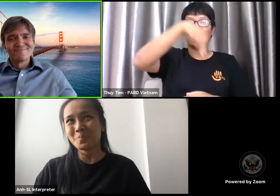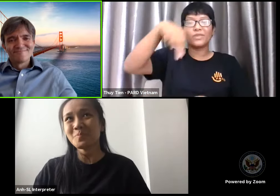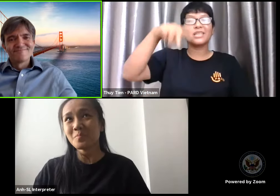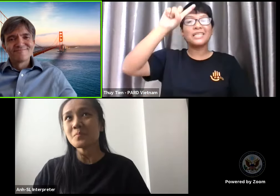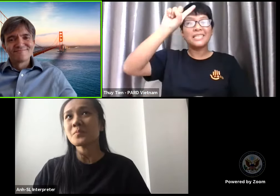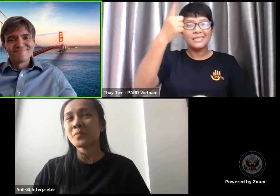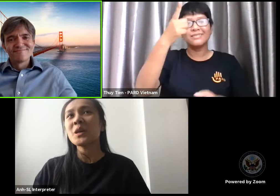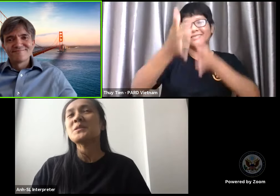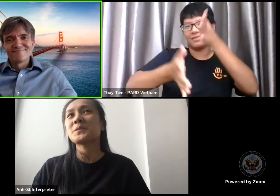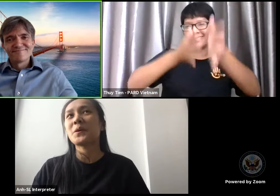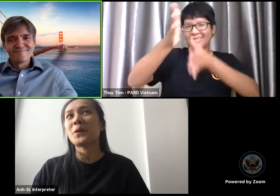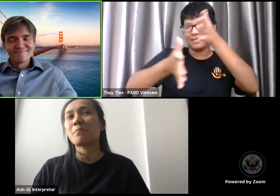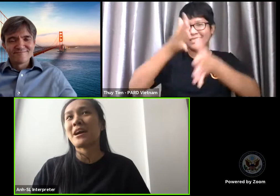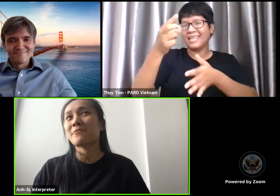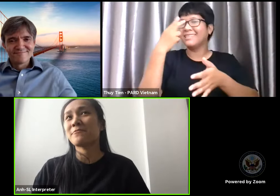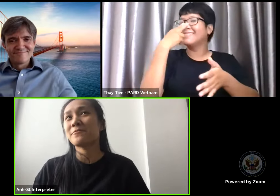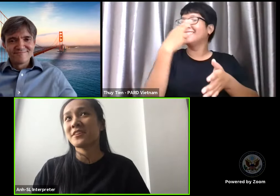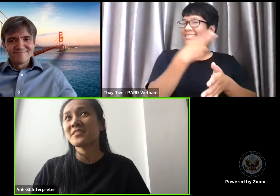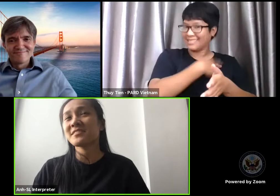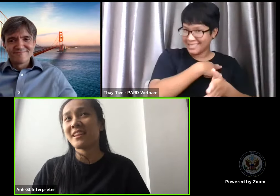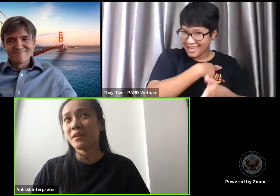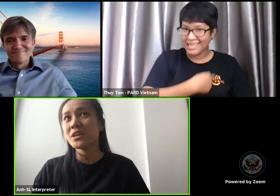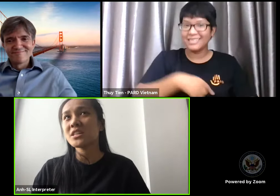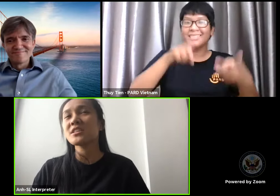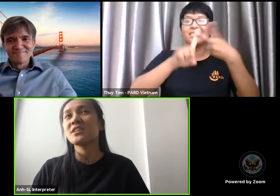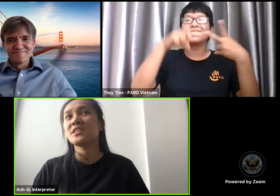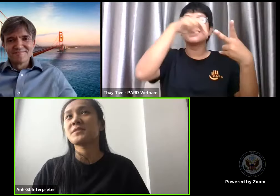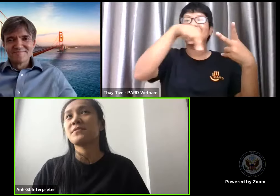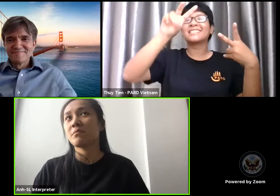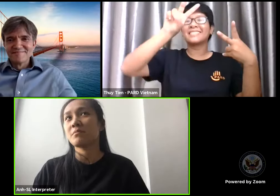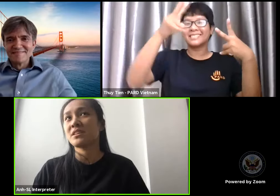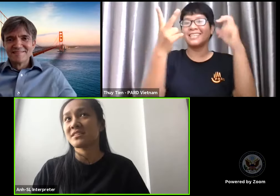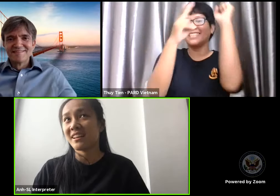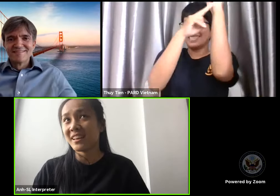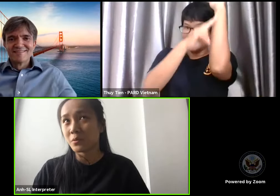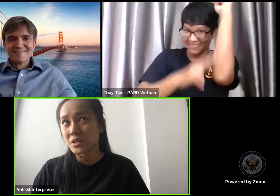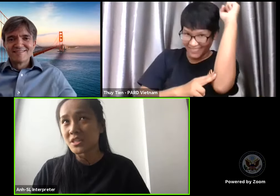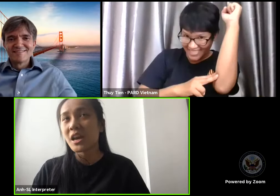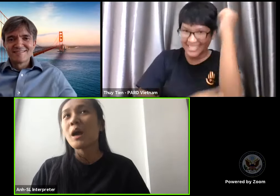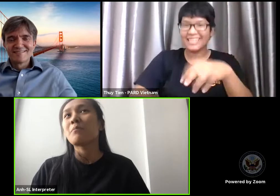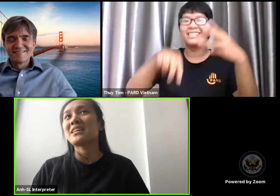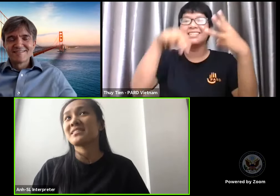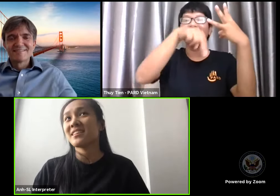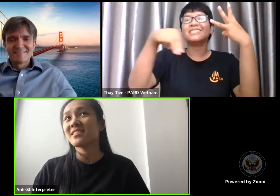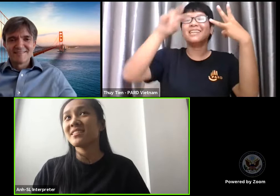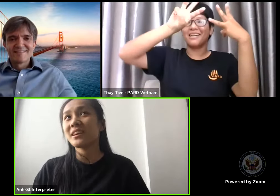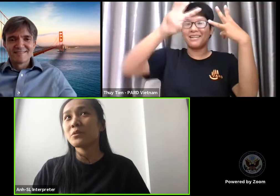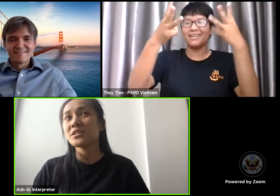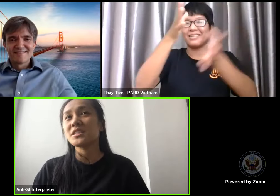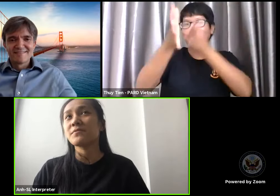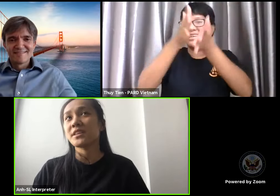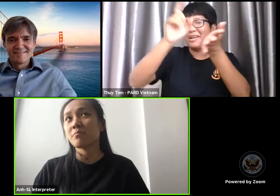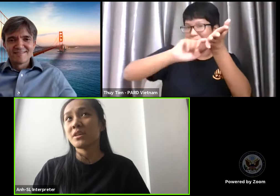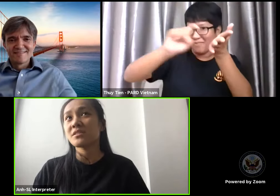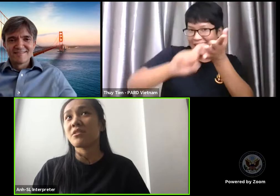[Anh] So my first language is Vietnamese sign language, my second language is Vietnamese